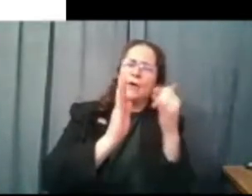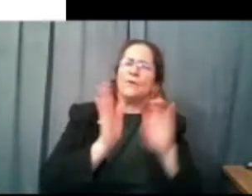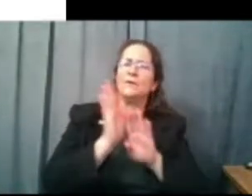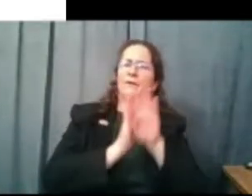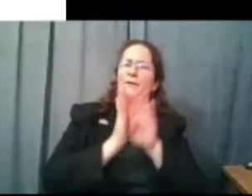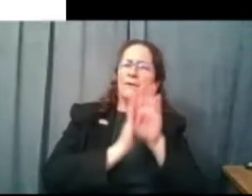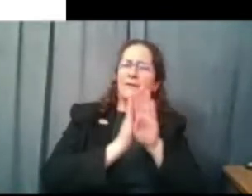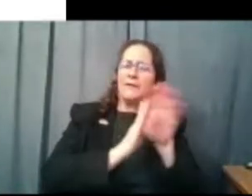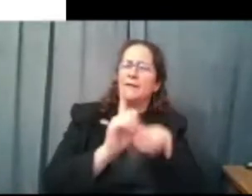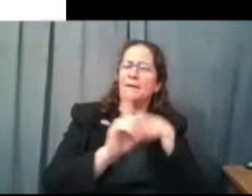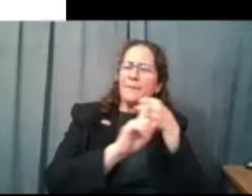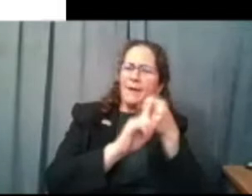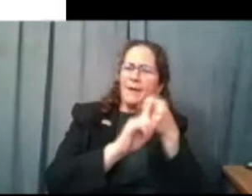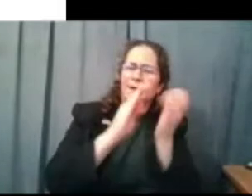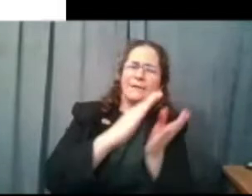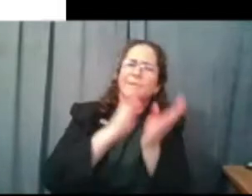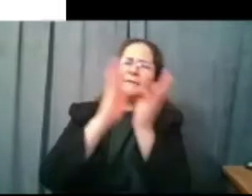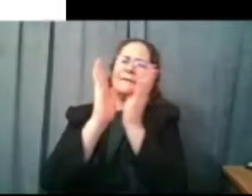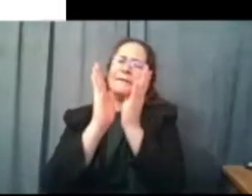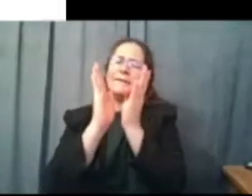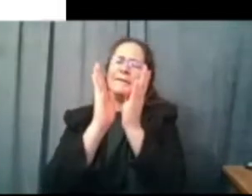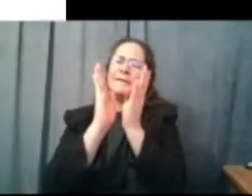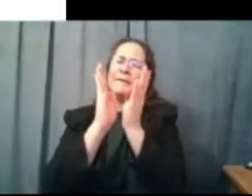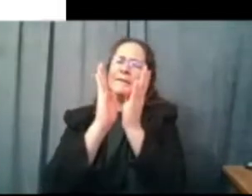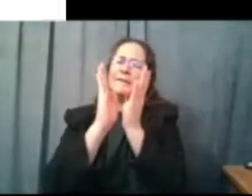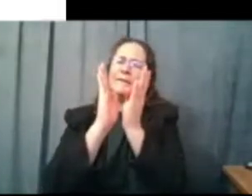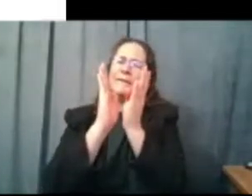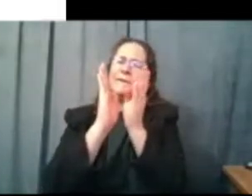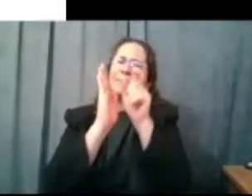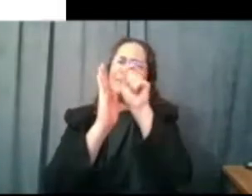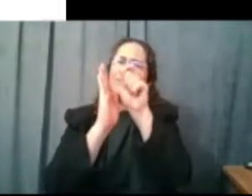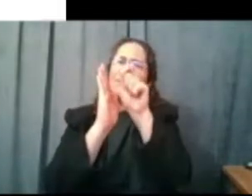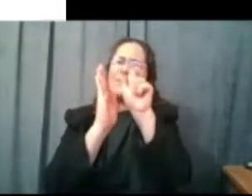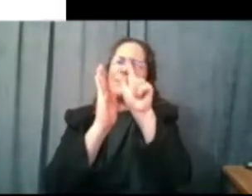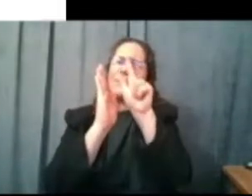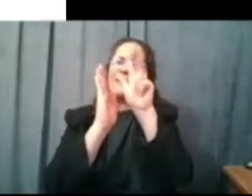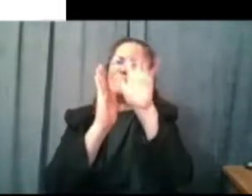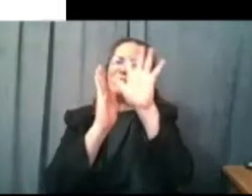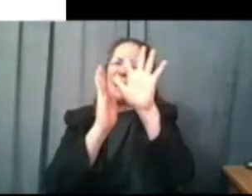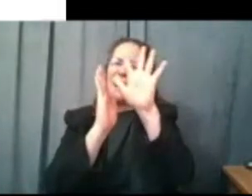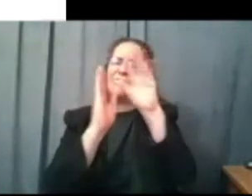and then it looks like it .35 or teacher affects an orange